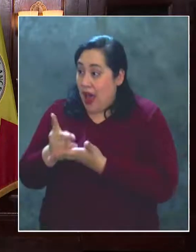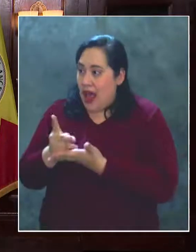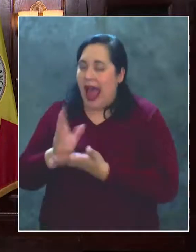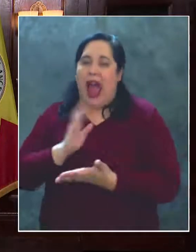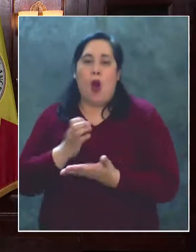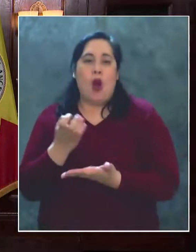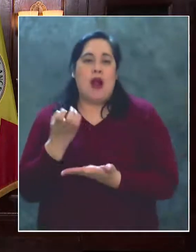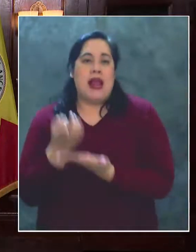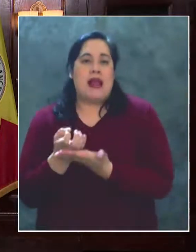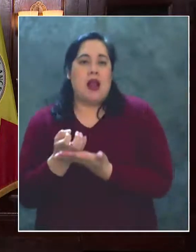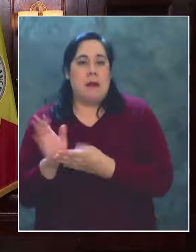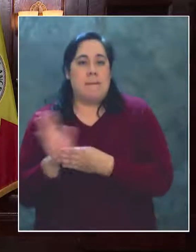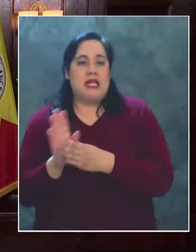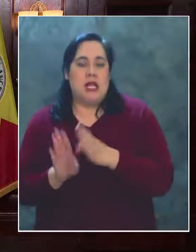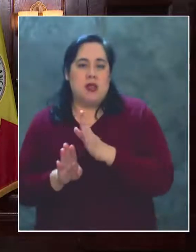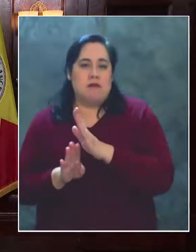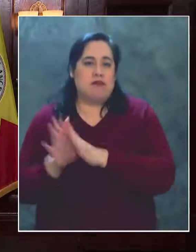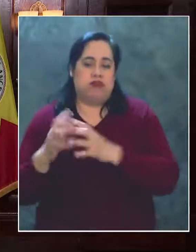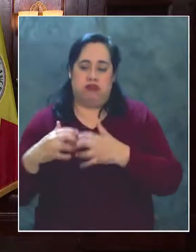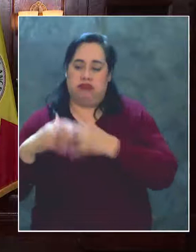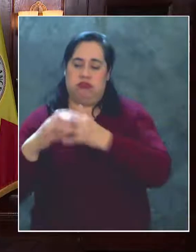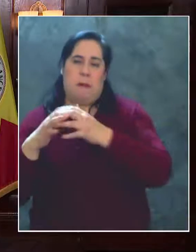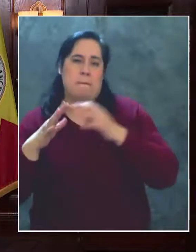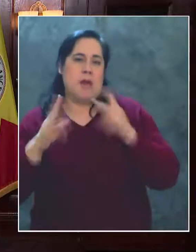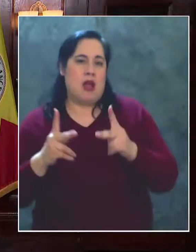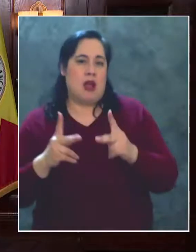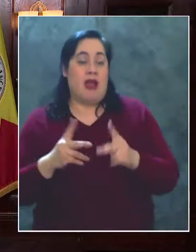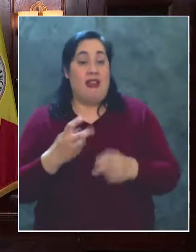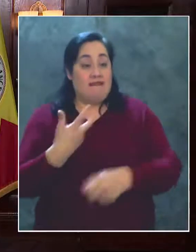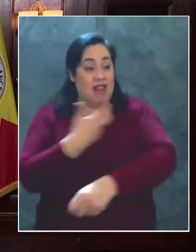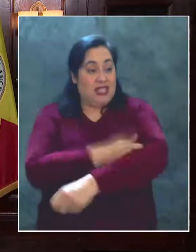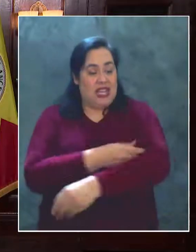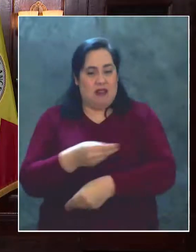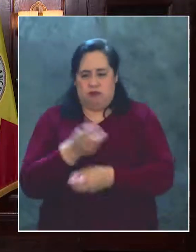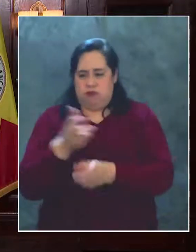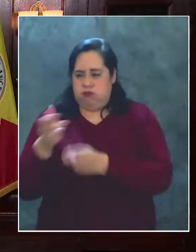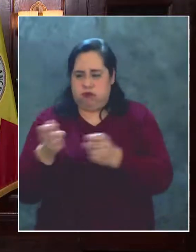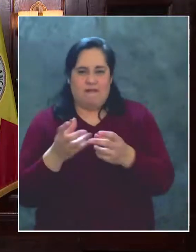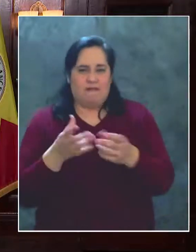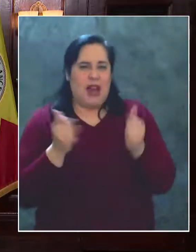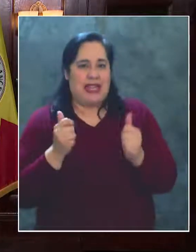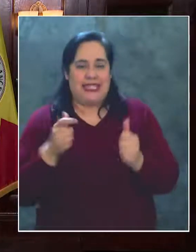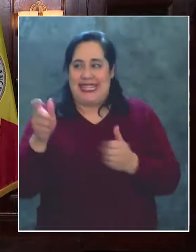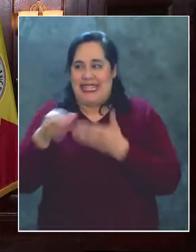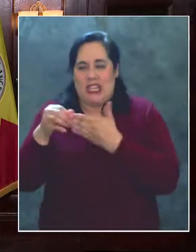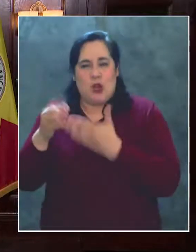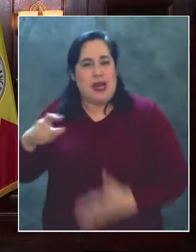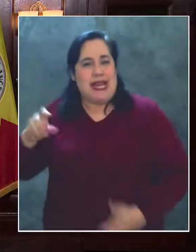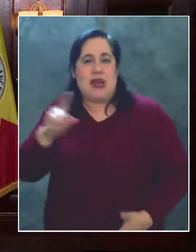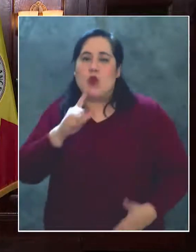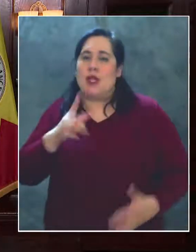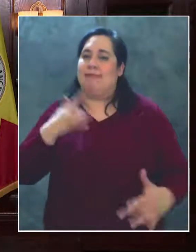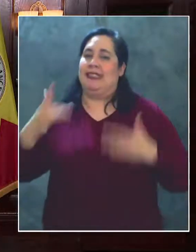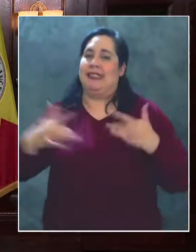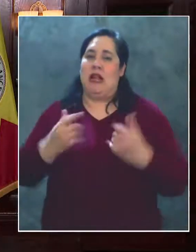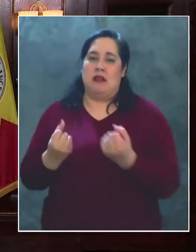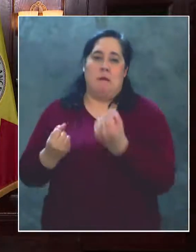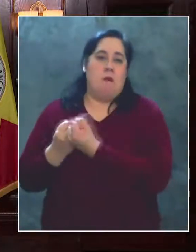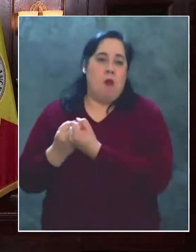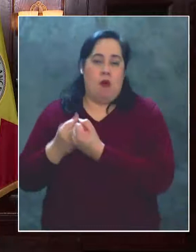QUICKER. WE CAN GET VACCINES TO PEOPLE THAT MUCH MORE SWIFTLY. THIS IS THE LEADERSHIP THAT WE NEED AND I SUPPORT